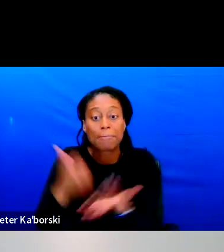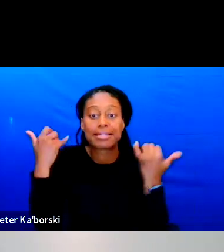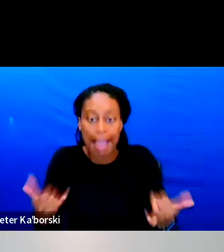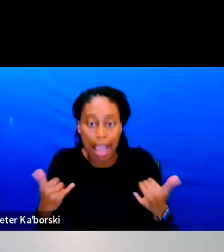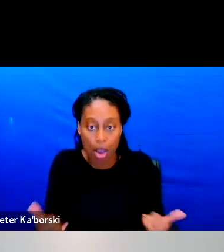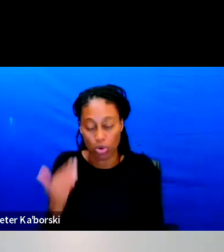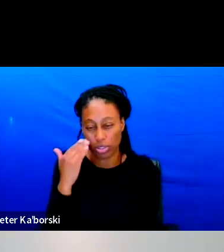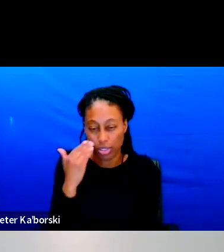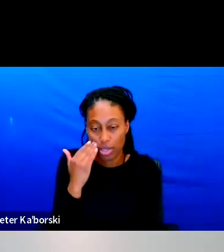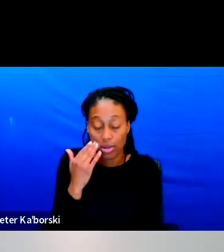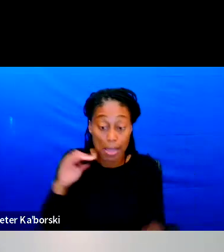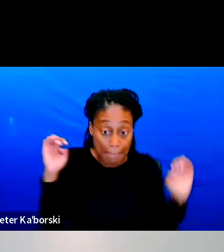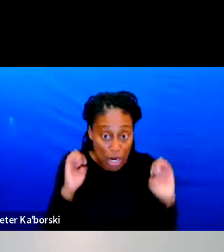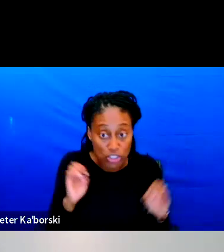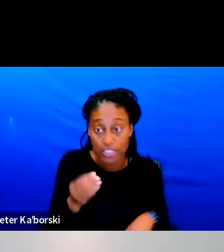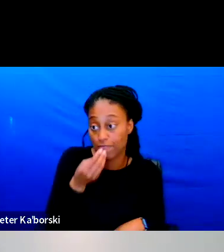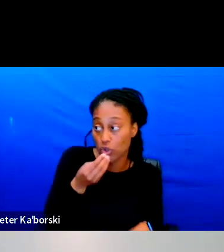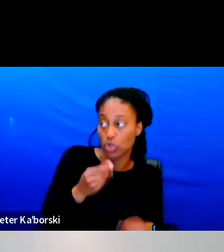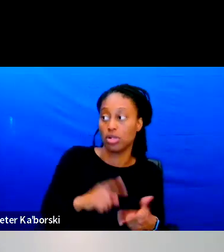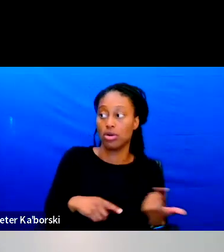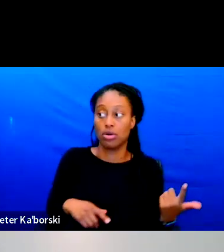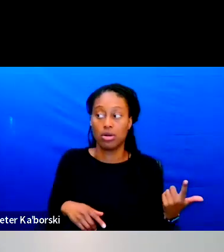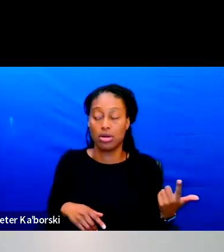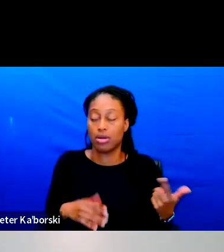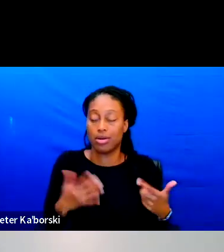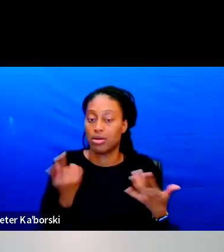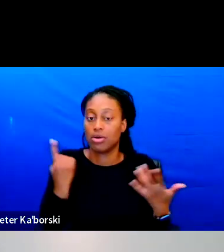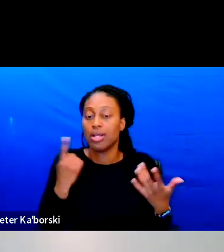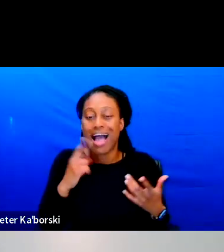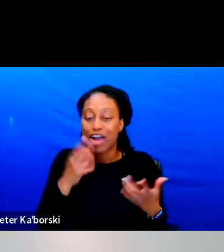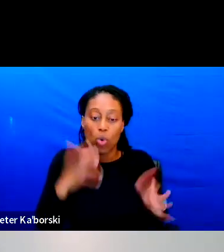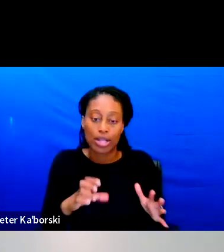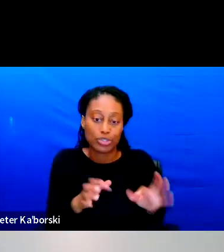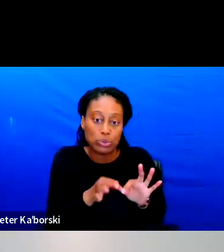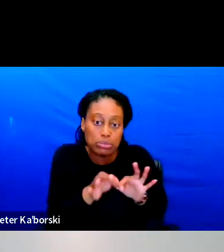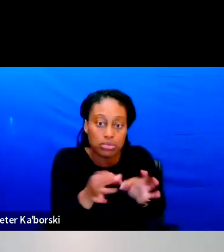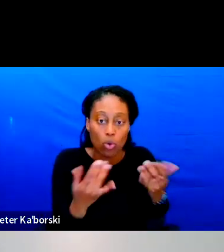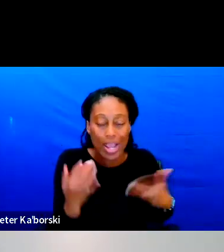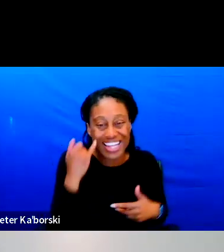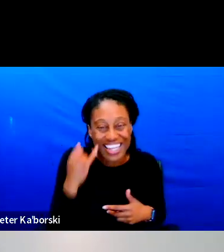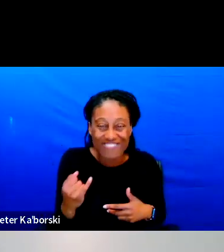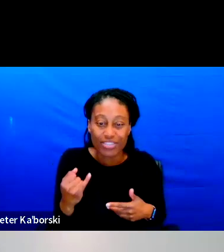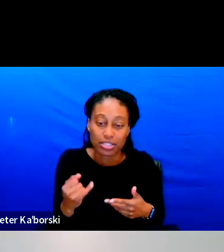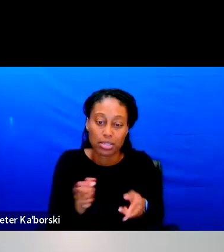Selina Butcher: You know, emergency food, or whatever the case may be, so I wouldn't want them to wait that long, so Selina Butcher: as you can see.